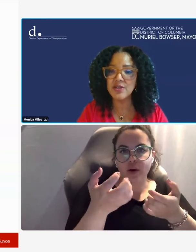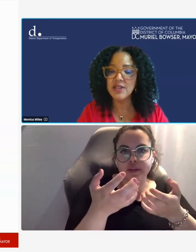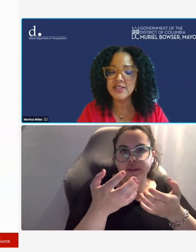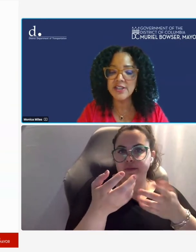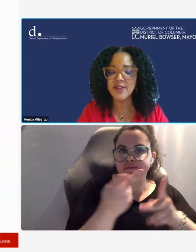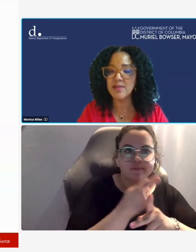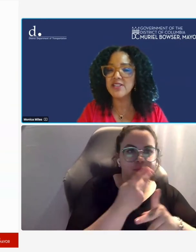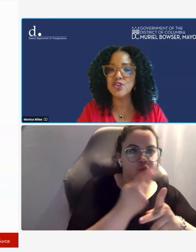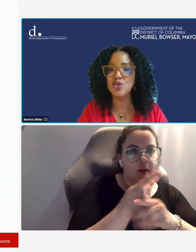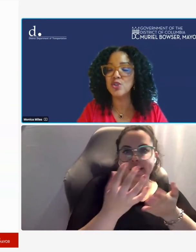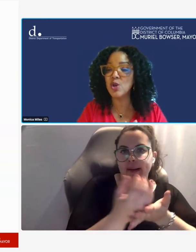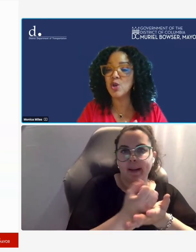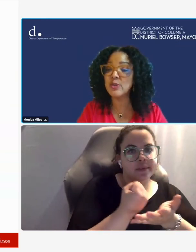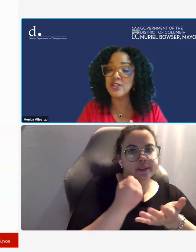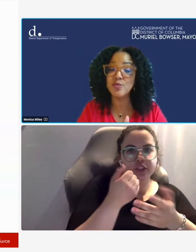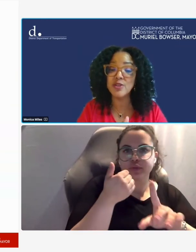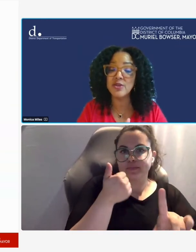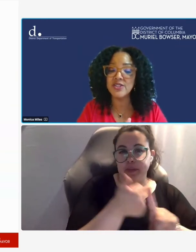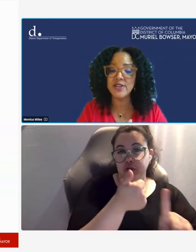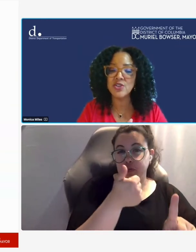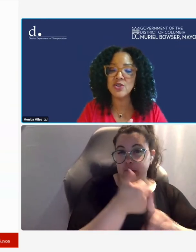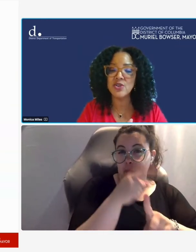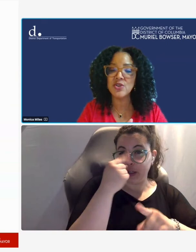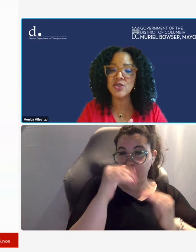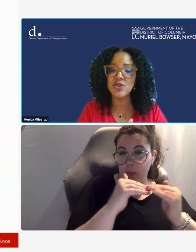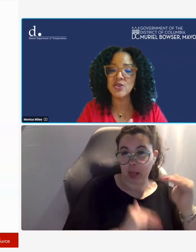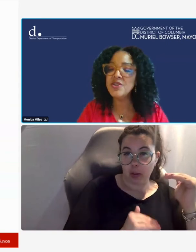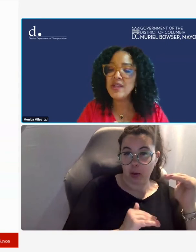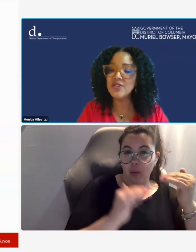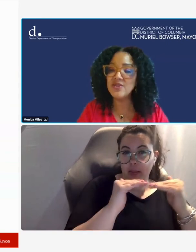executive compensation on your own since you're below this threshold what you have to do to vet